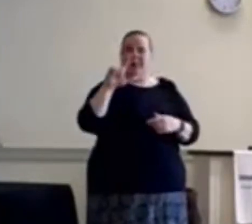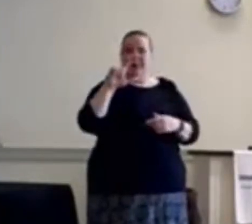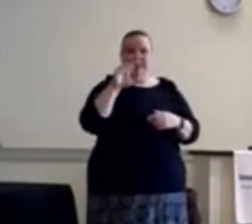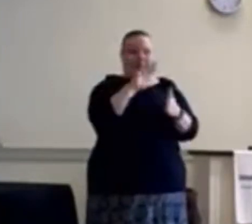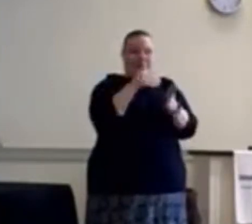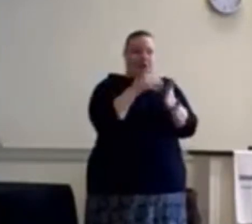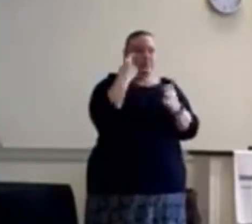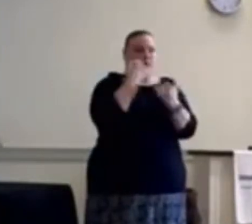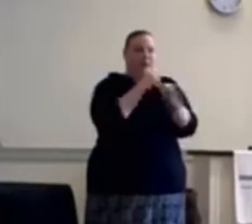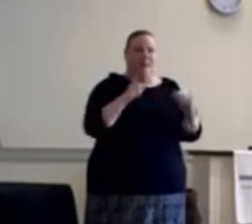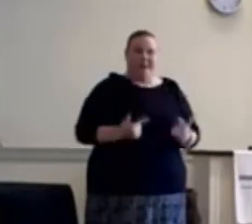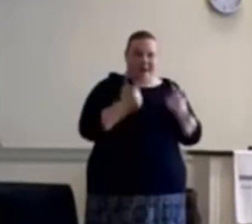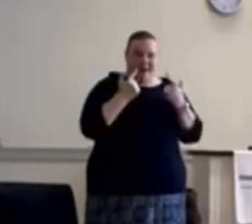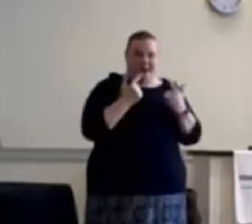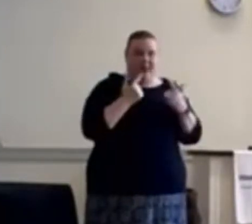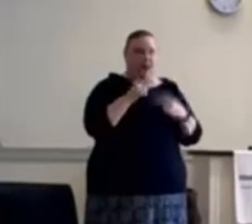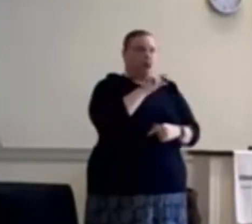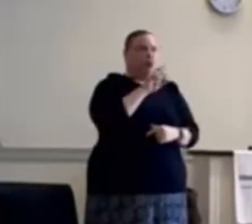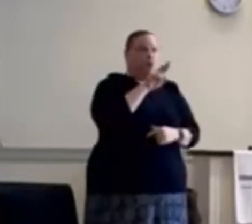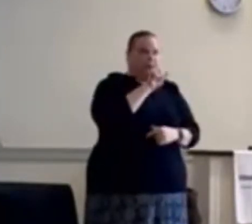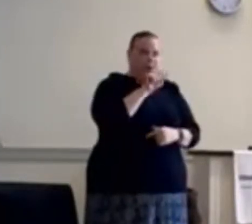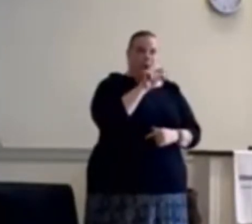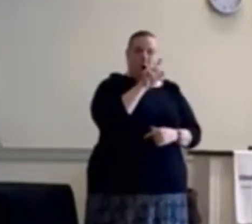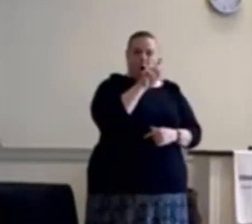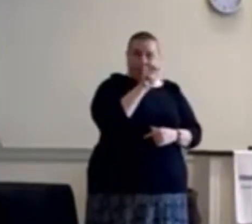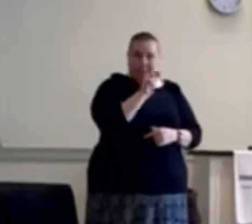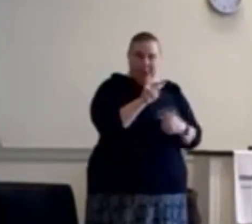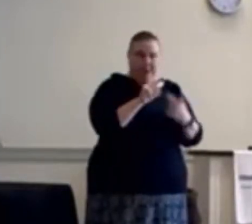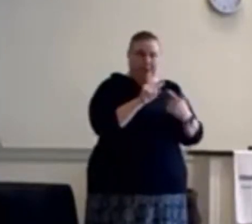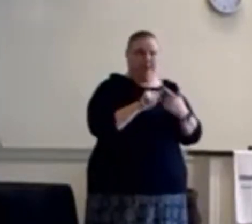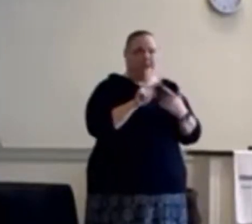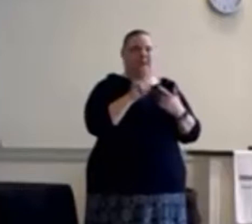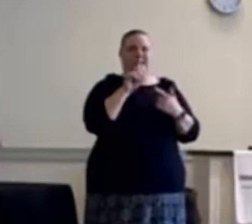Gloria Garden, Dave Wickstrom, who has gone on to a new